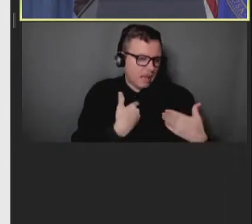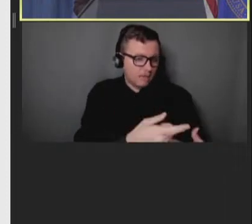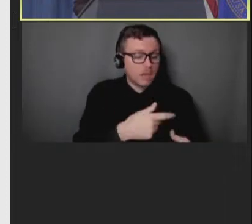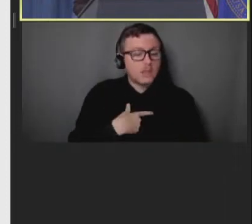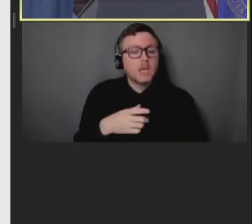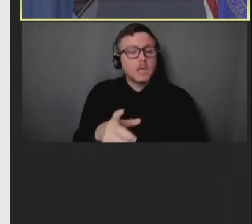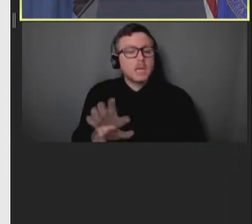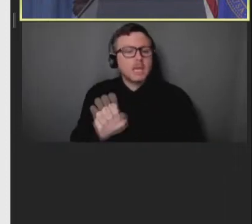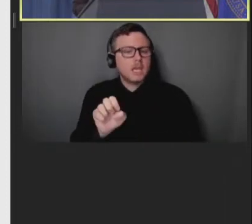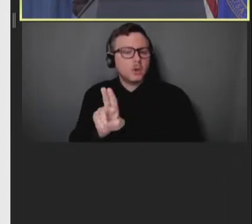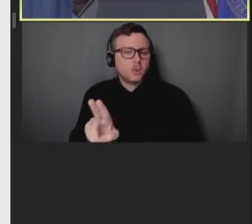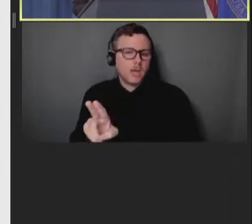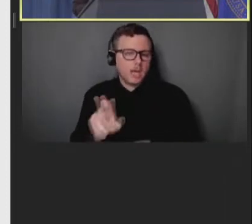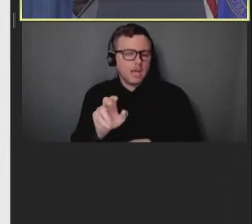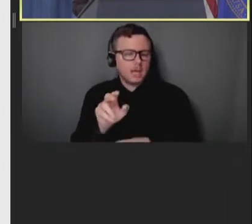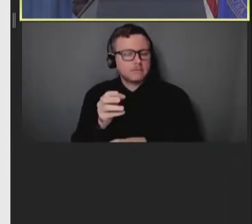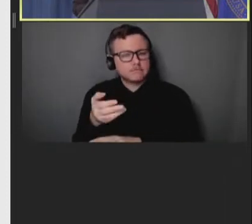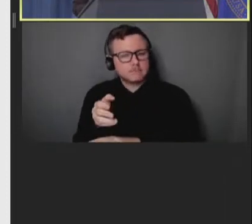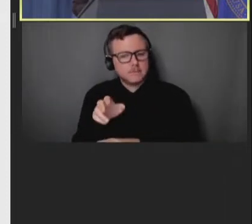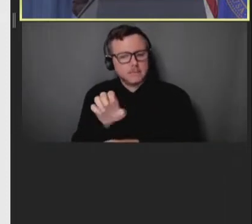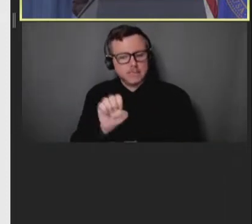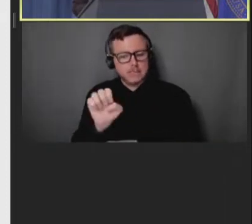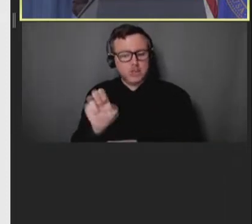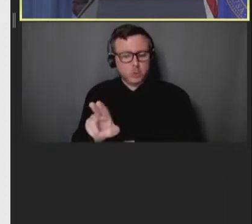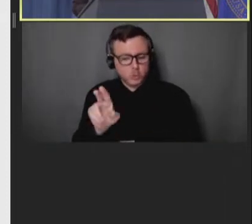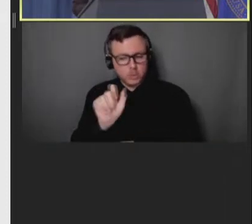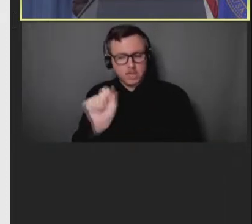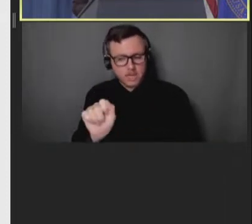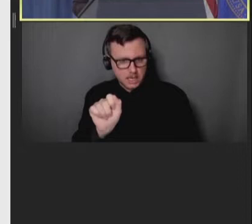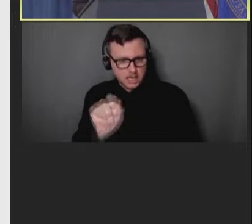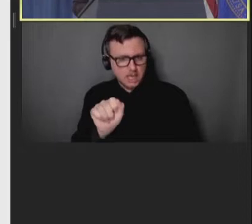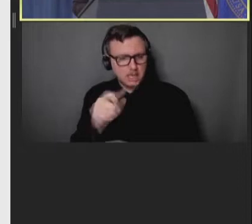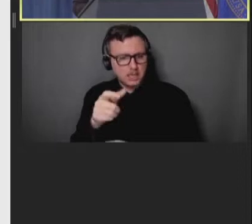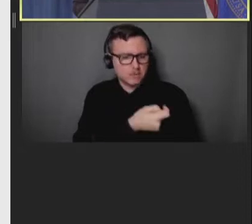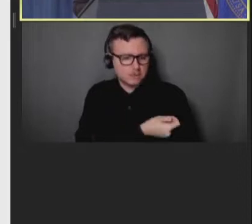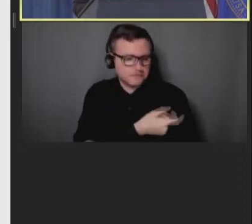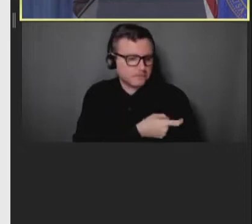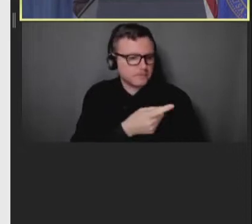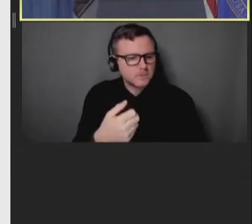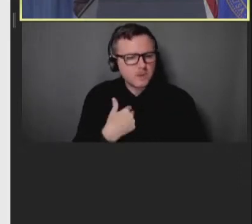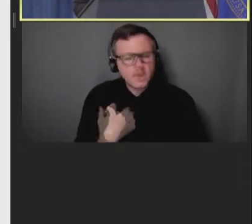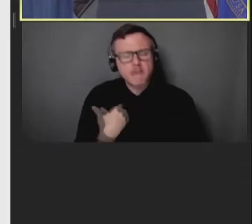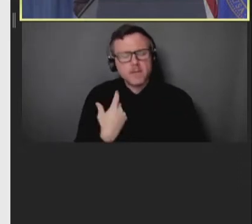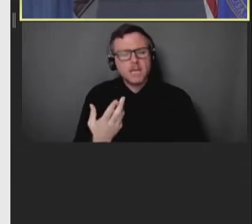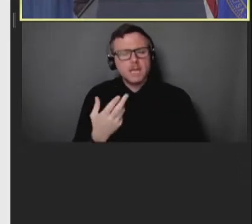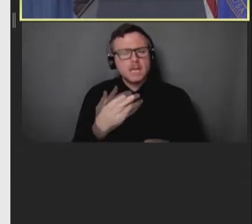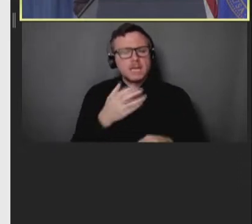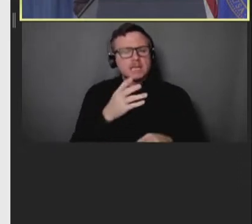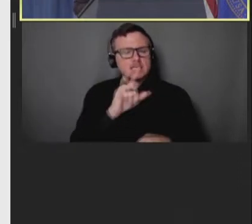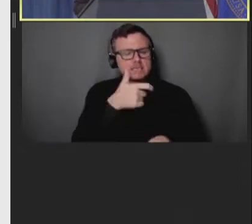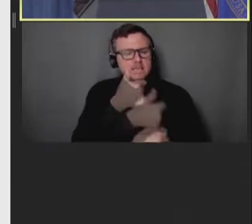We set an interval of 12 weeks for the boost, primarily because we were instructed to have data